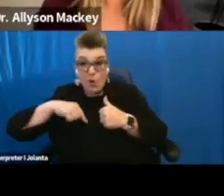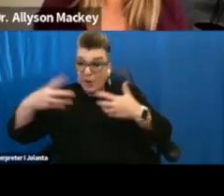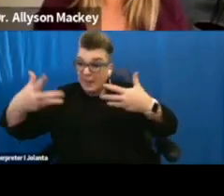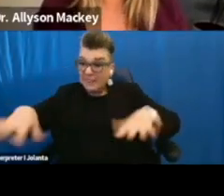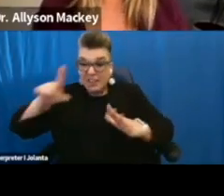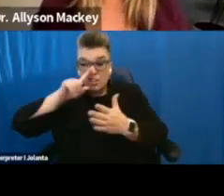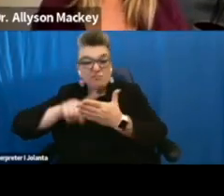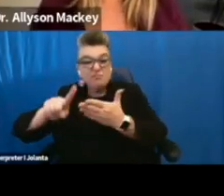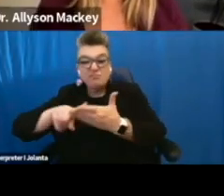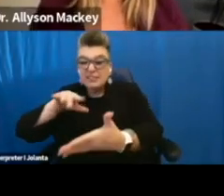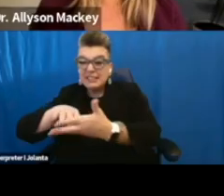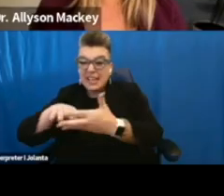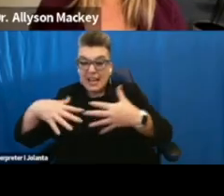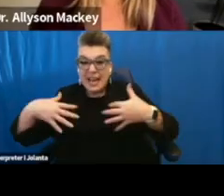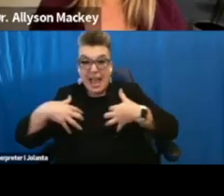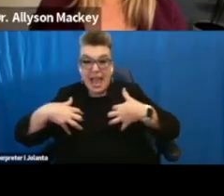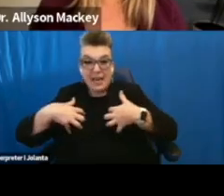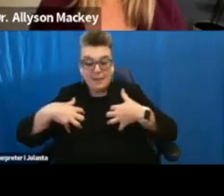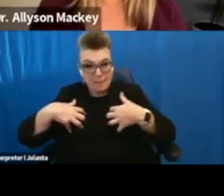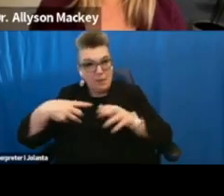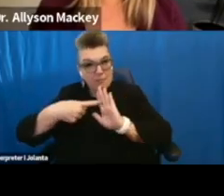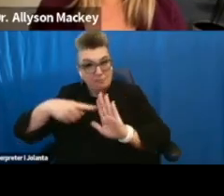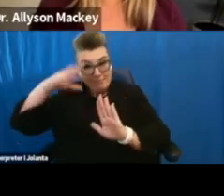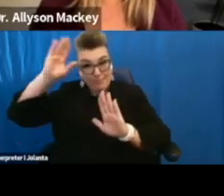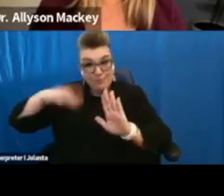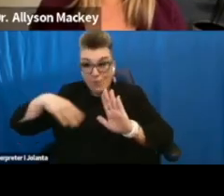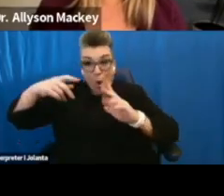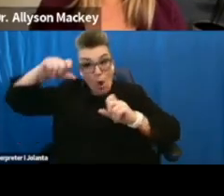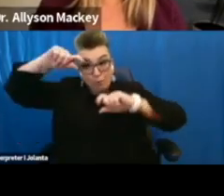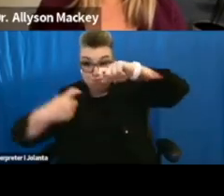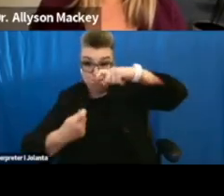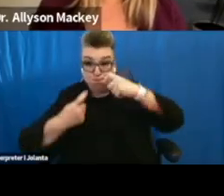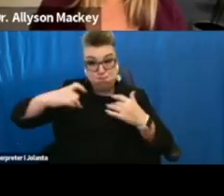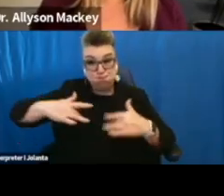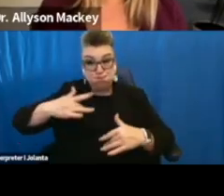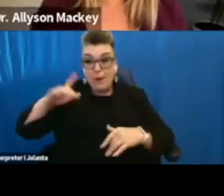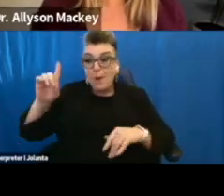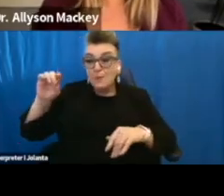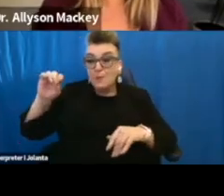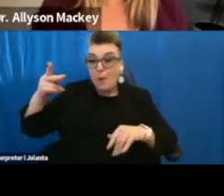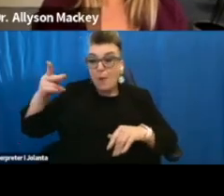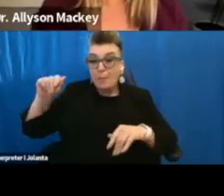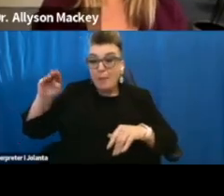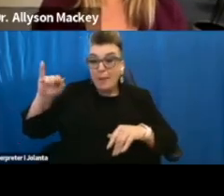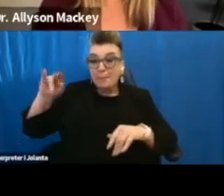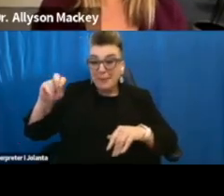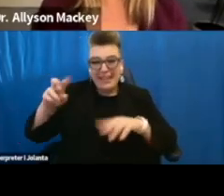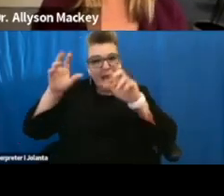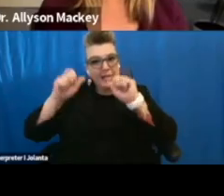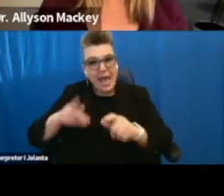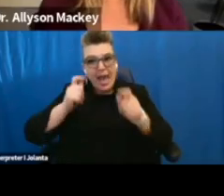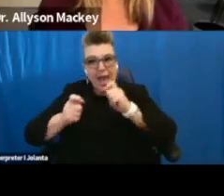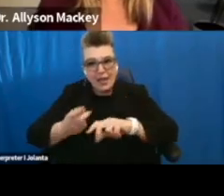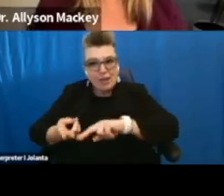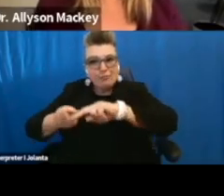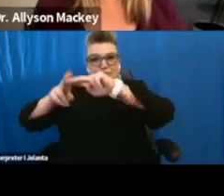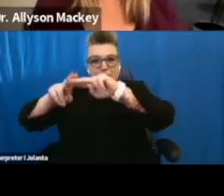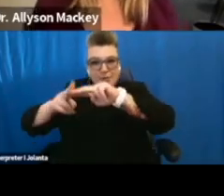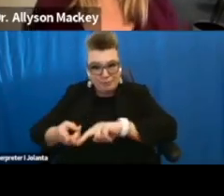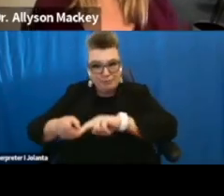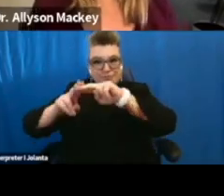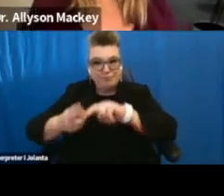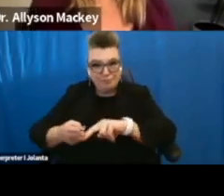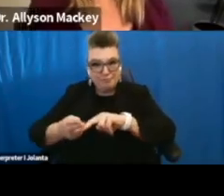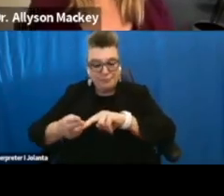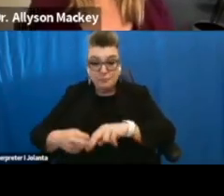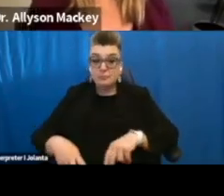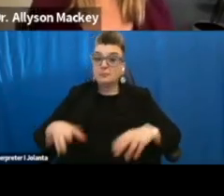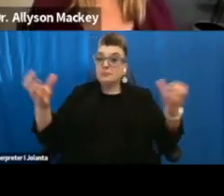juvenile-like plasticity even in adults so taken together these results suggest that maturation